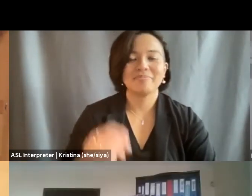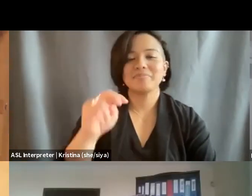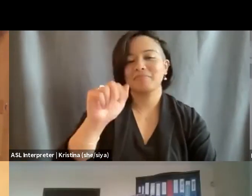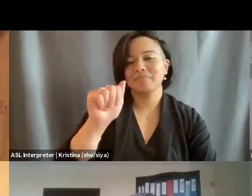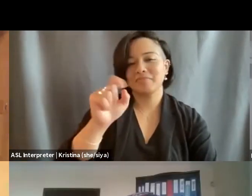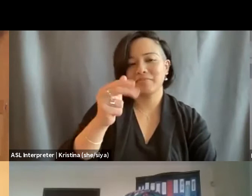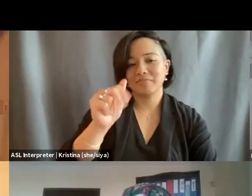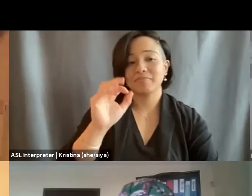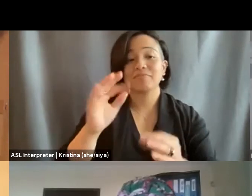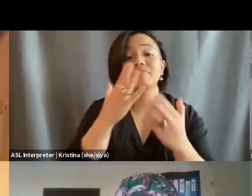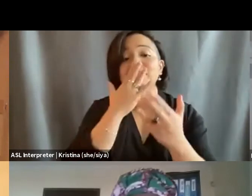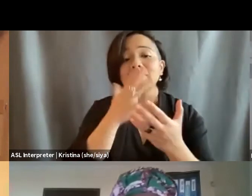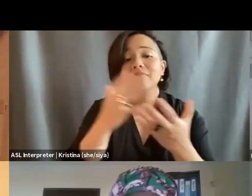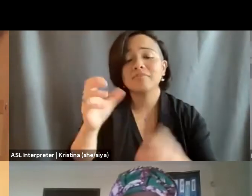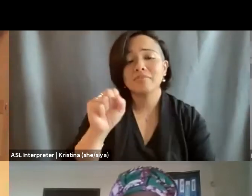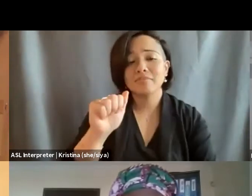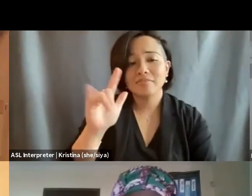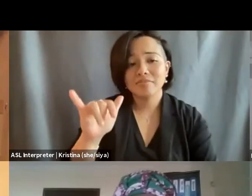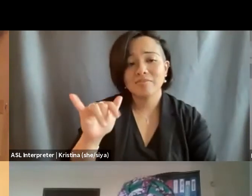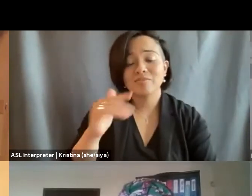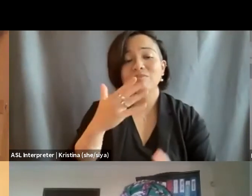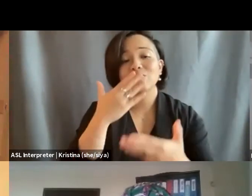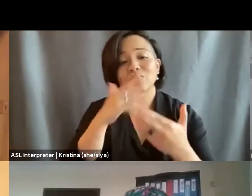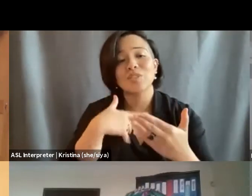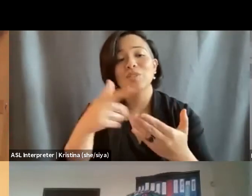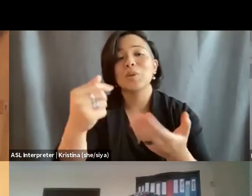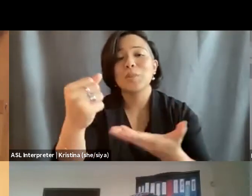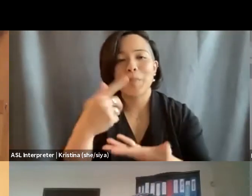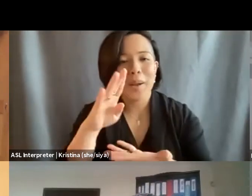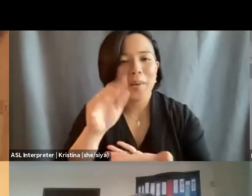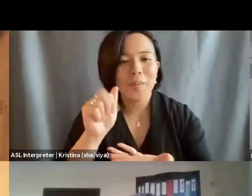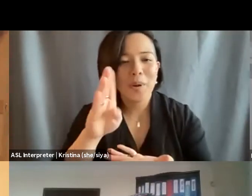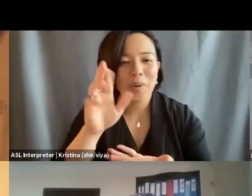Thank you so much Sally. It's good to have you back Barbara on the platform.